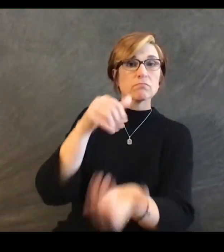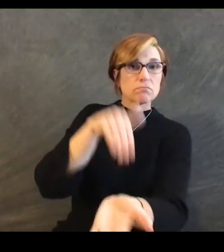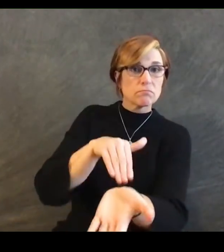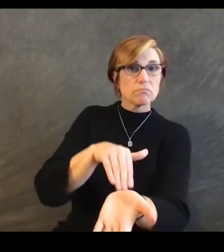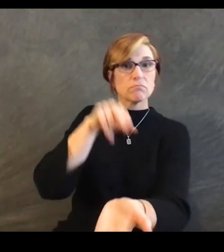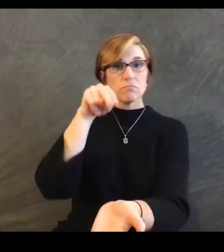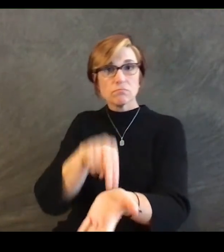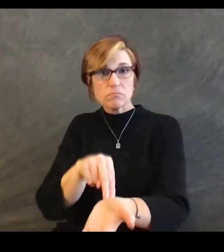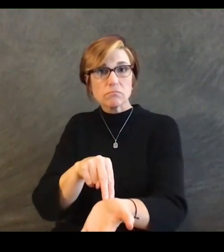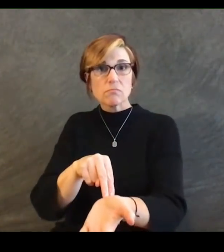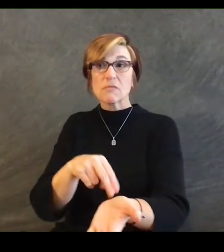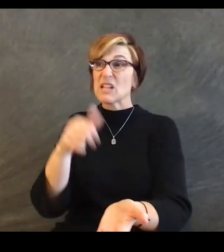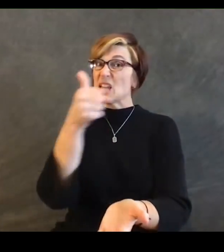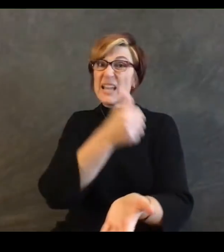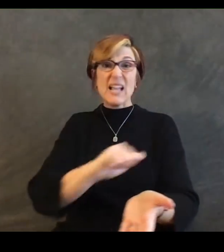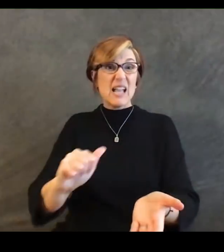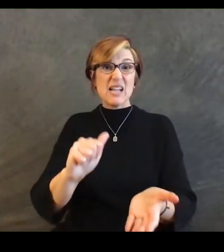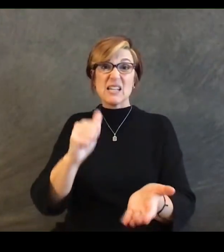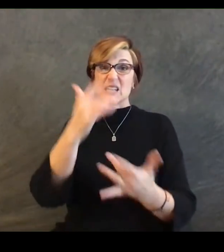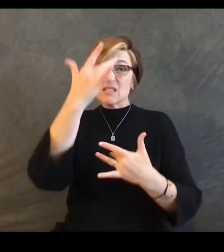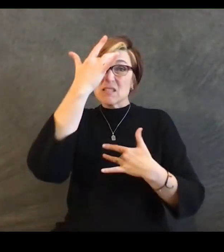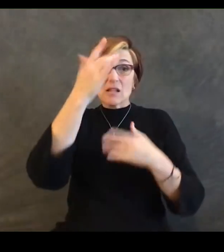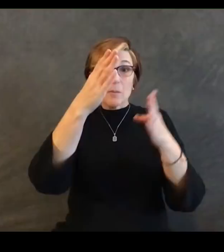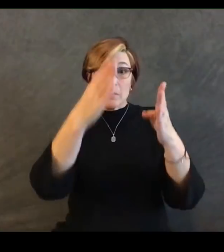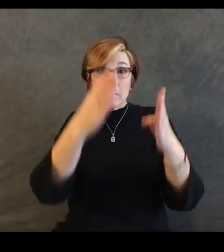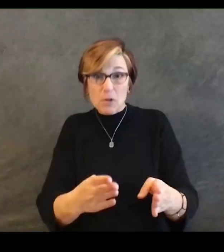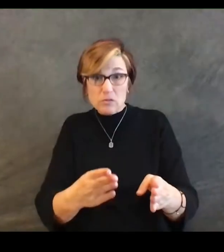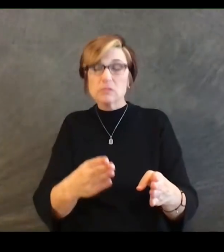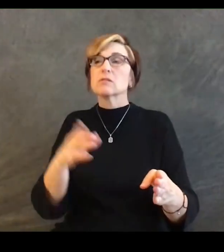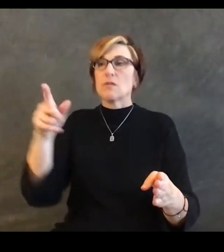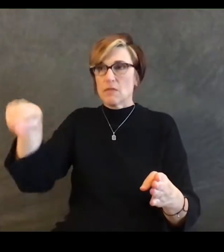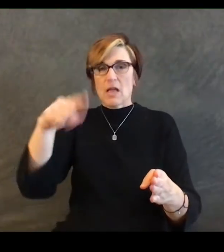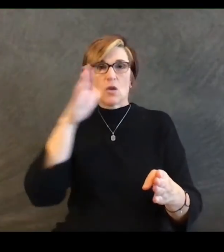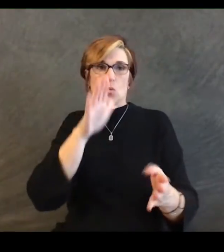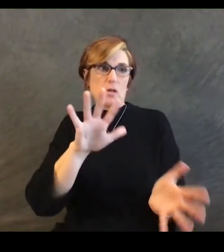coronavirus has a support and health care they need I'm absolutely confident